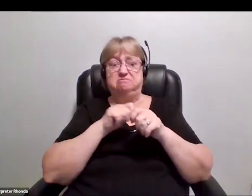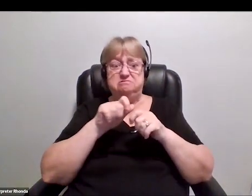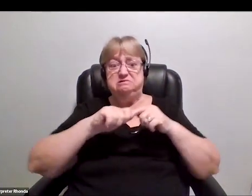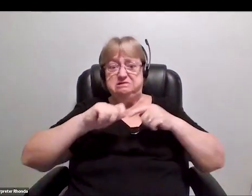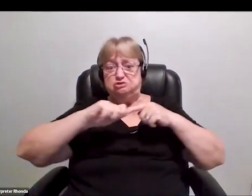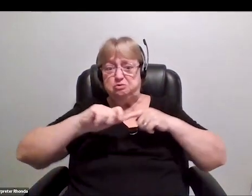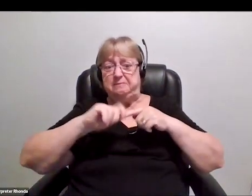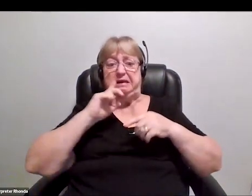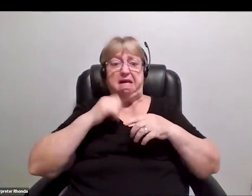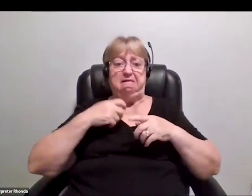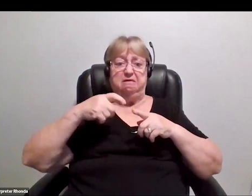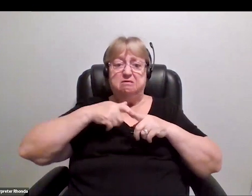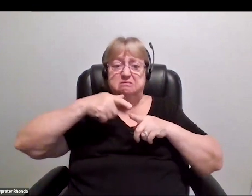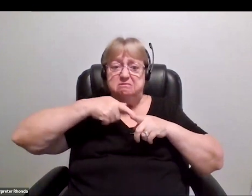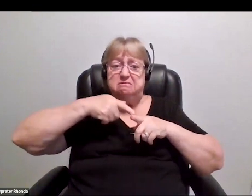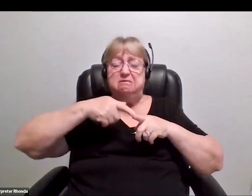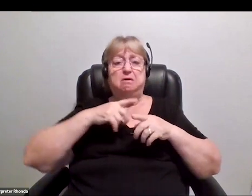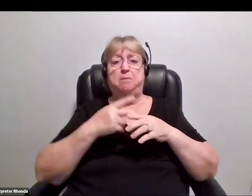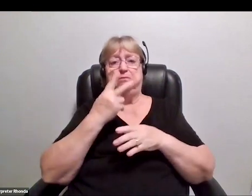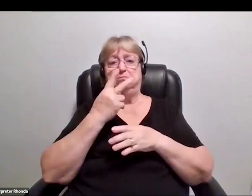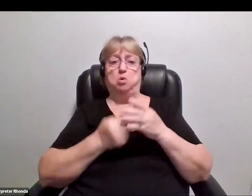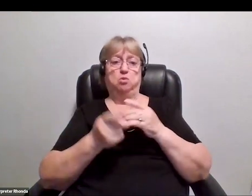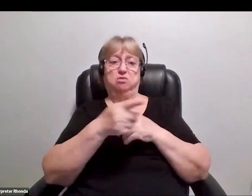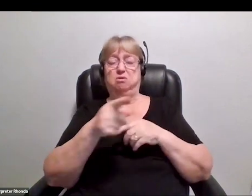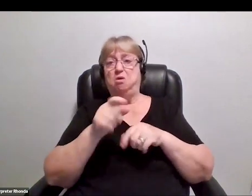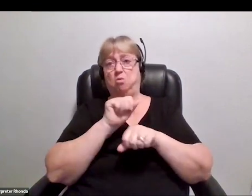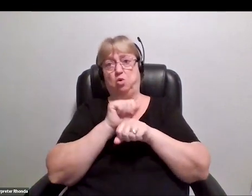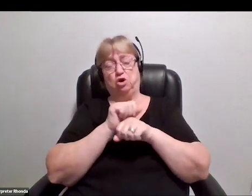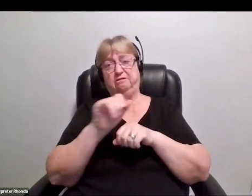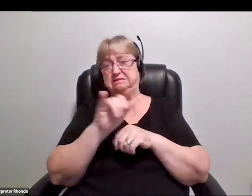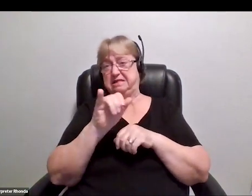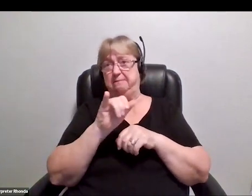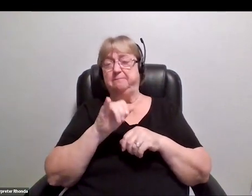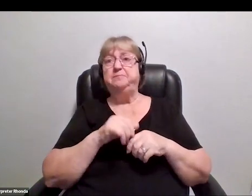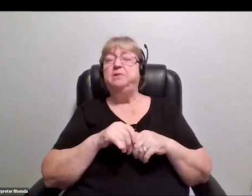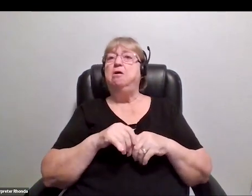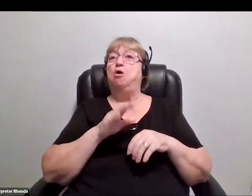These devices both work exactly the same. This device on the left, the wired version,